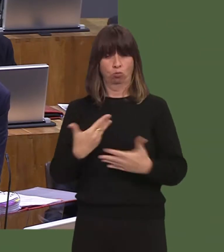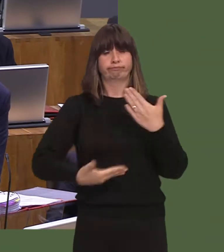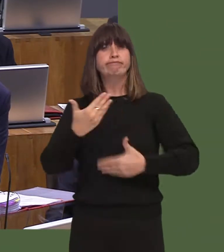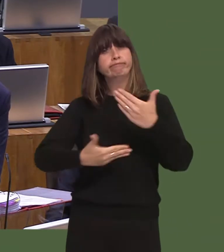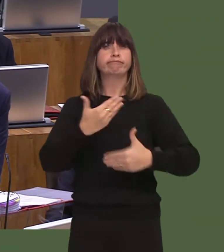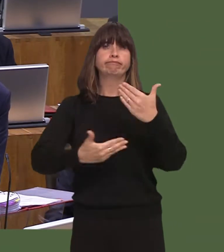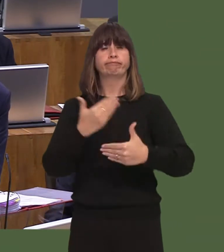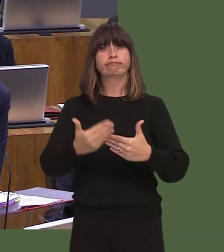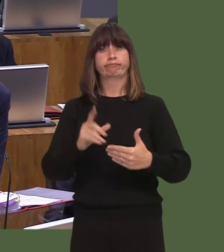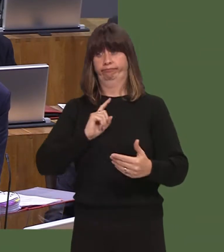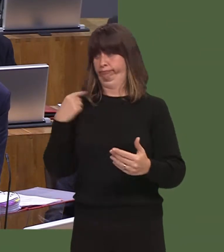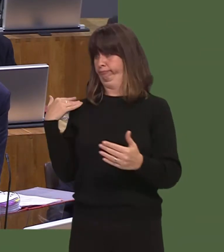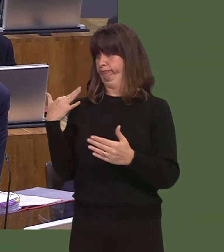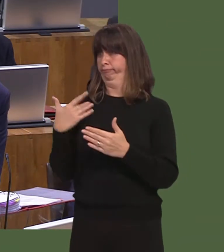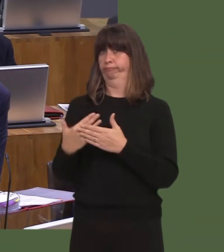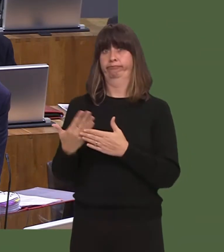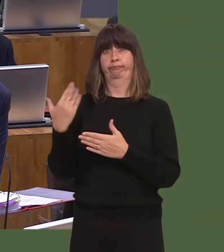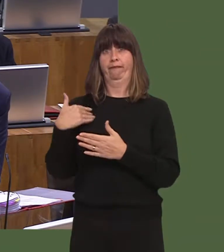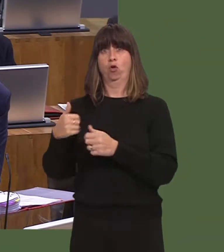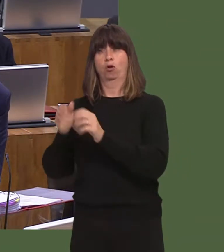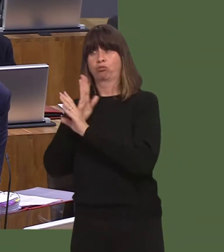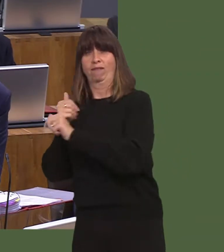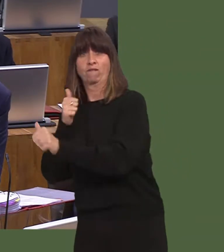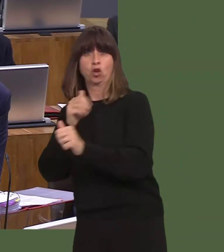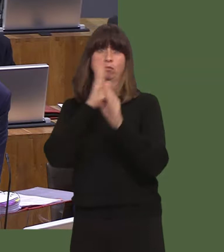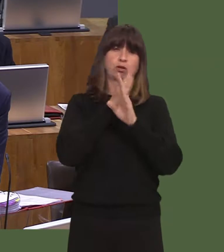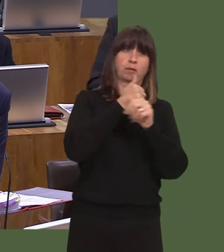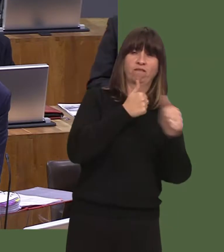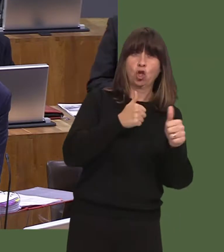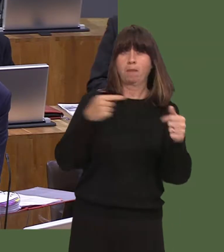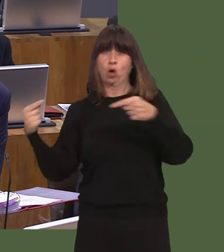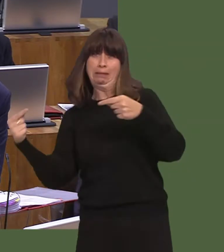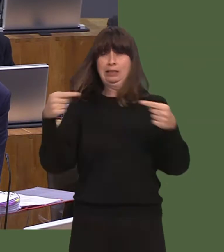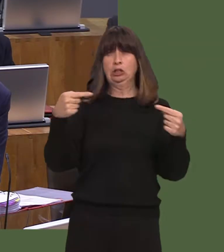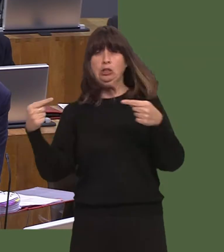where companies collapse and then aren't able to carry on with services, do not continue,